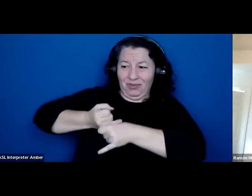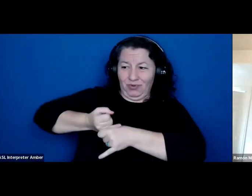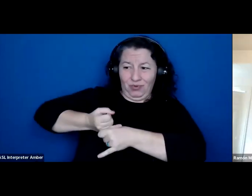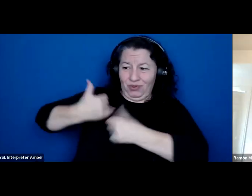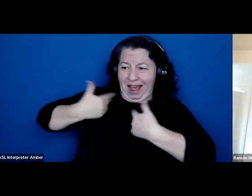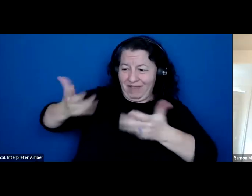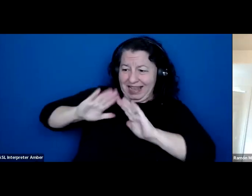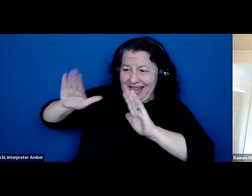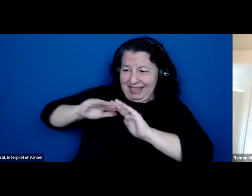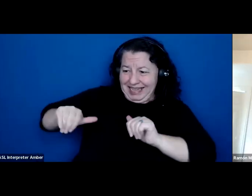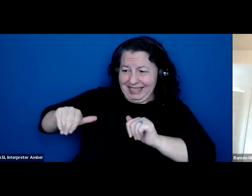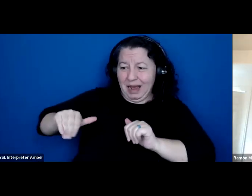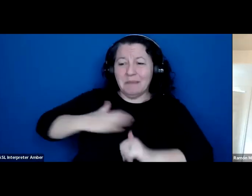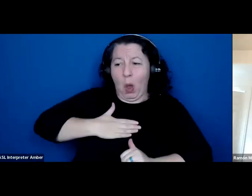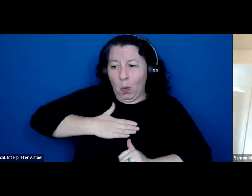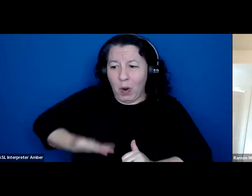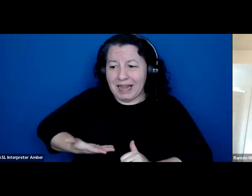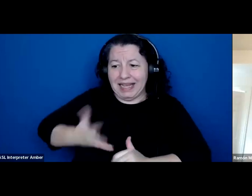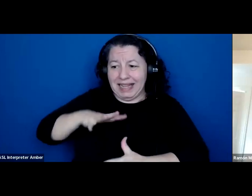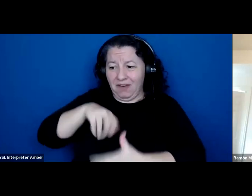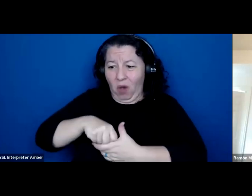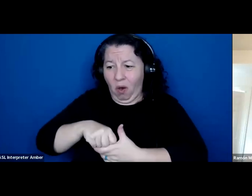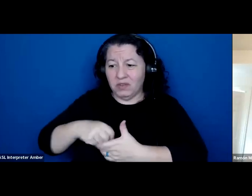in human and ecological destruction to achieve its mission